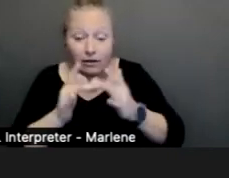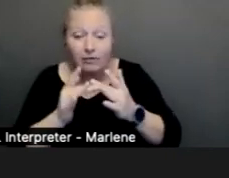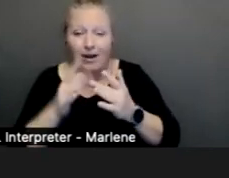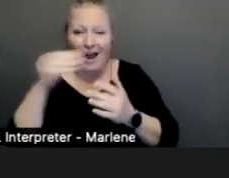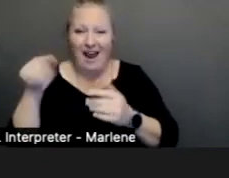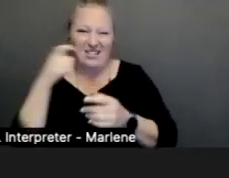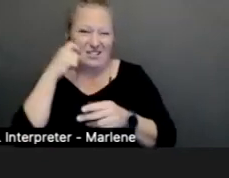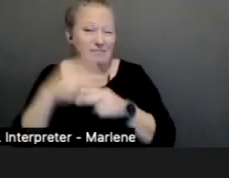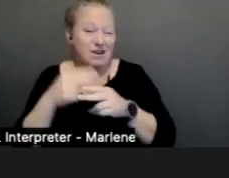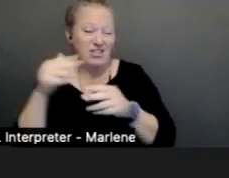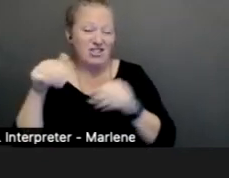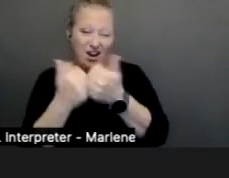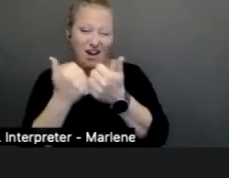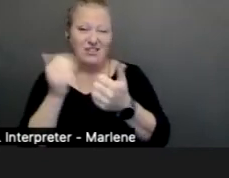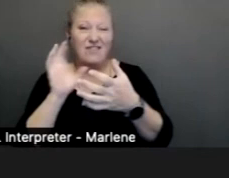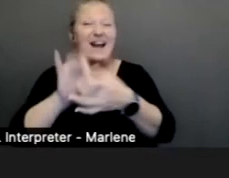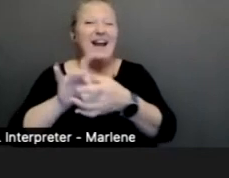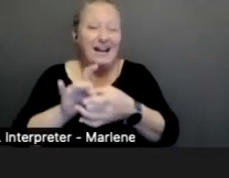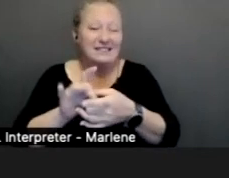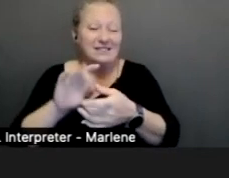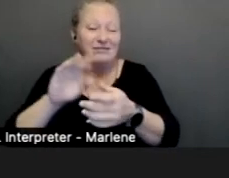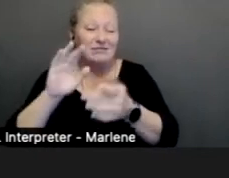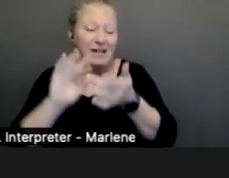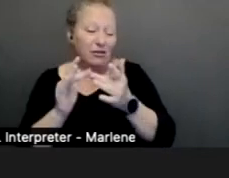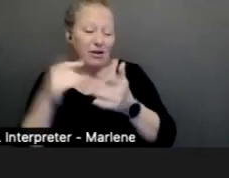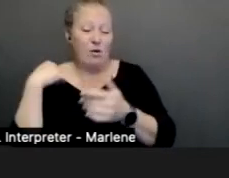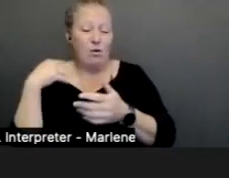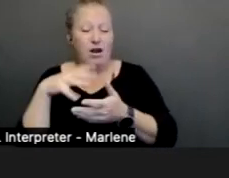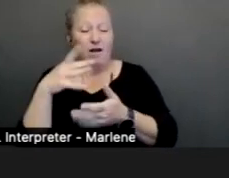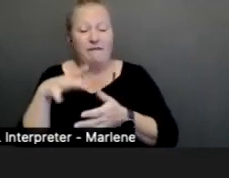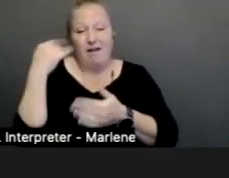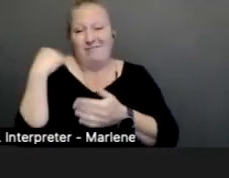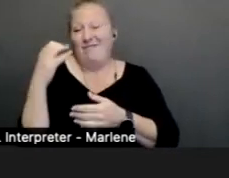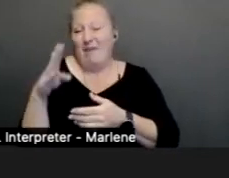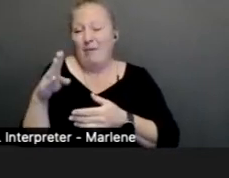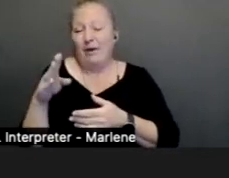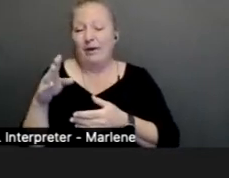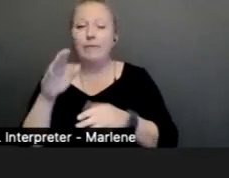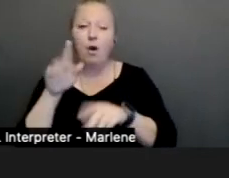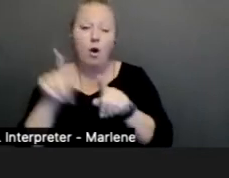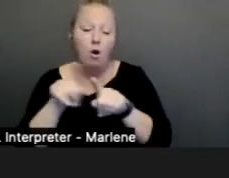we have with connectivity, we learned in February, and then also access to training and support,